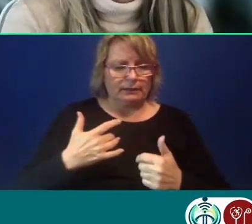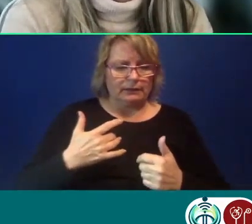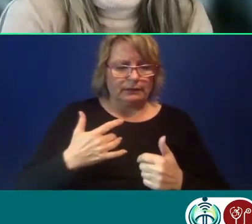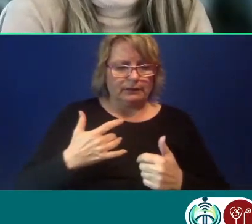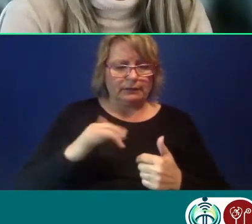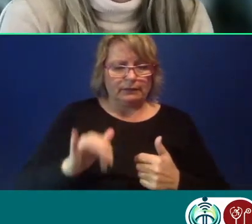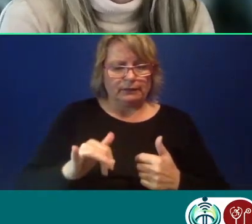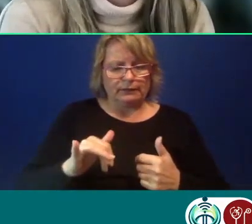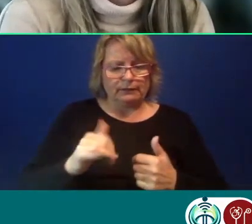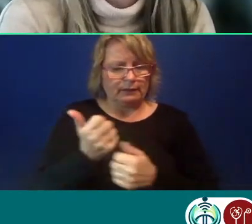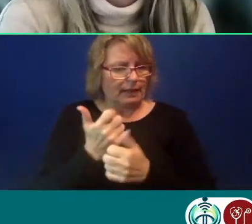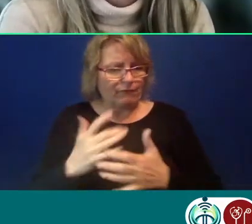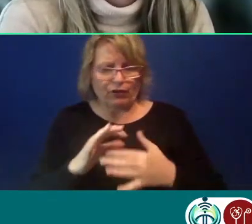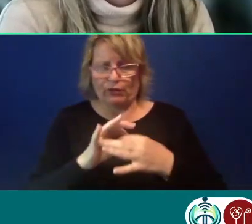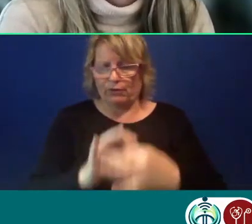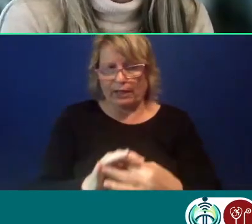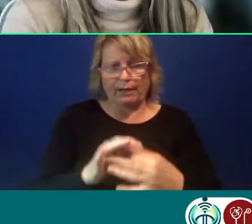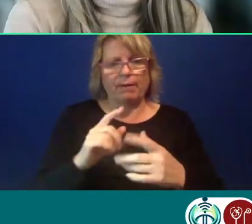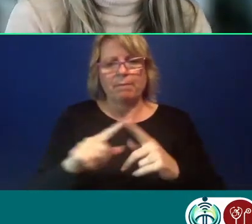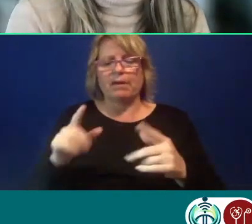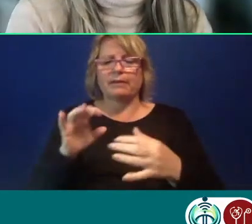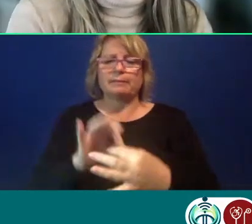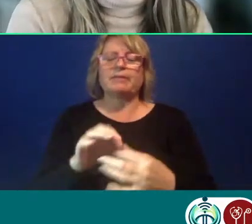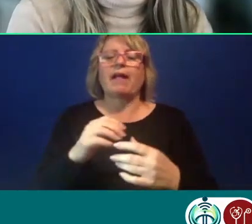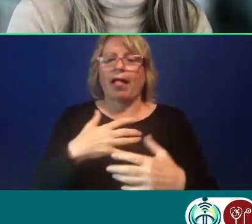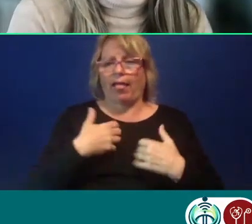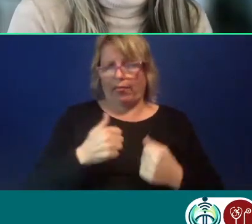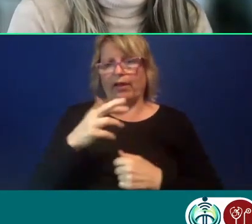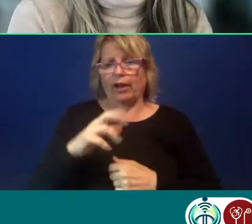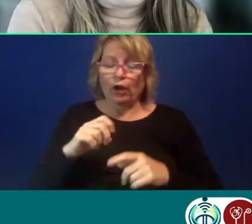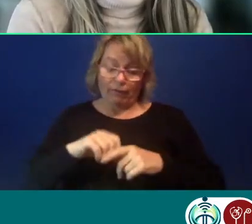just everything, but specifically healthcare. So if I'm in an environment and I feel like